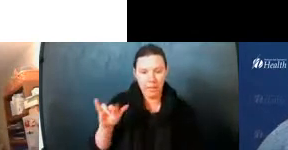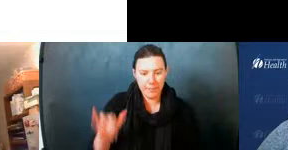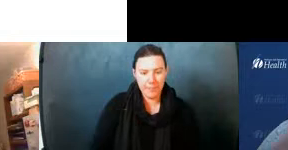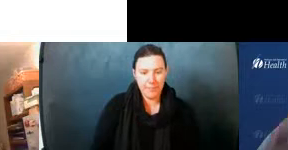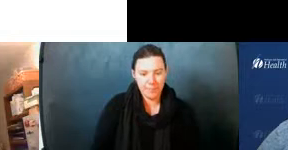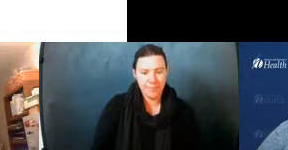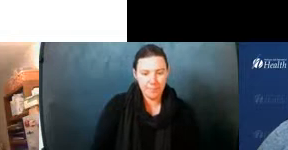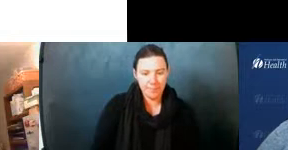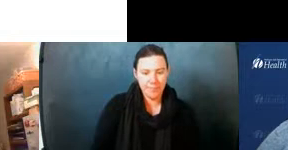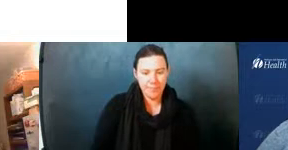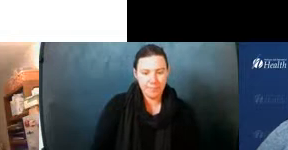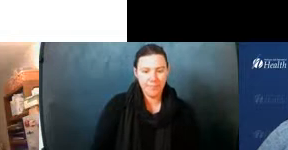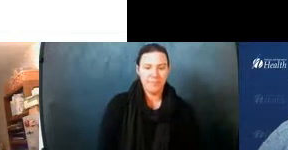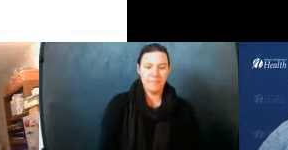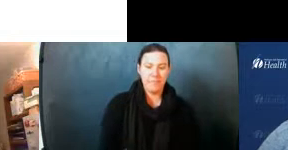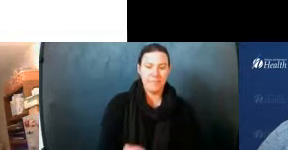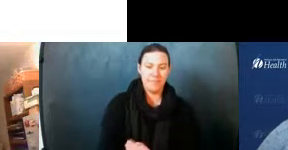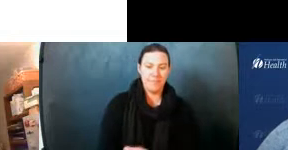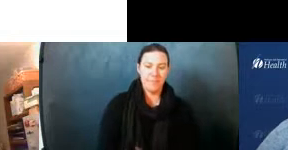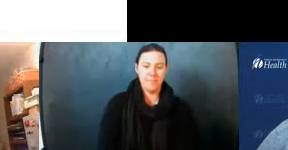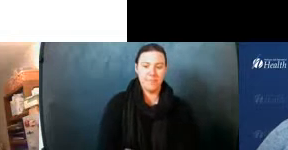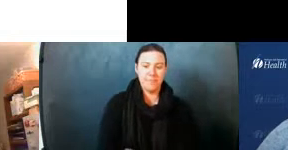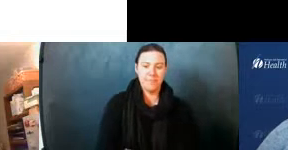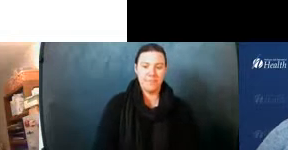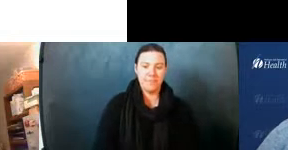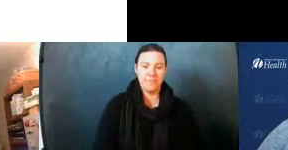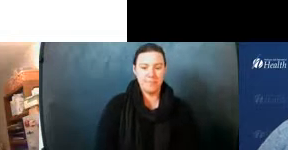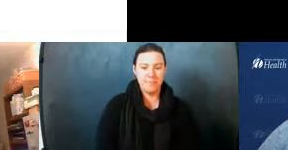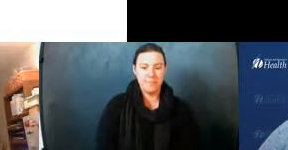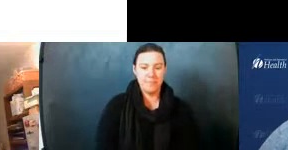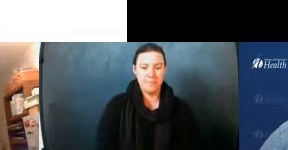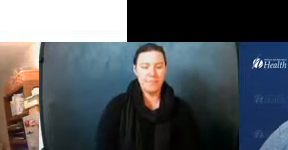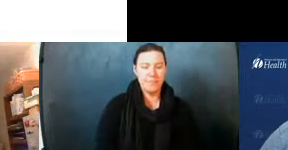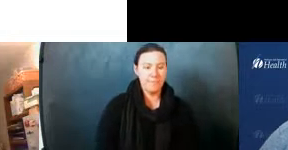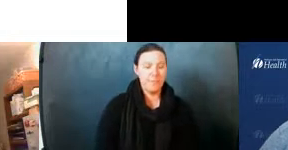The goal is to help providers think about their own impact